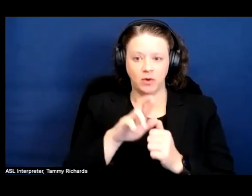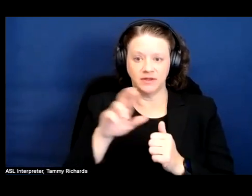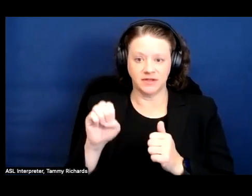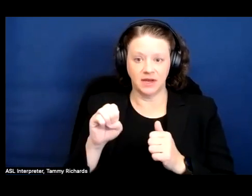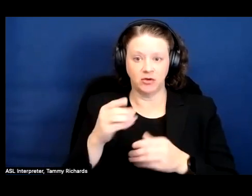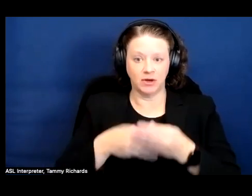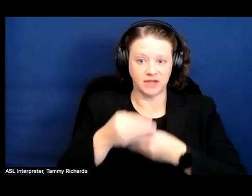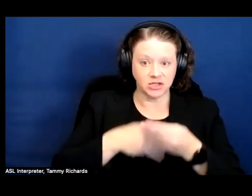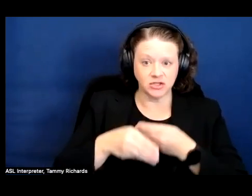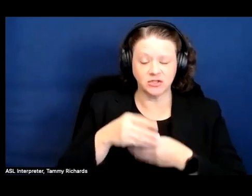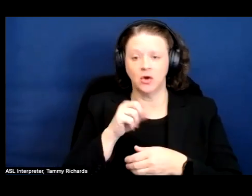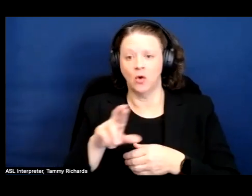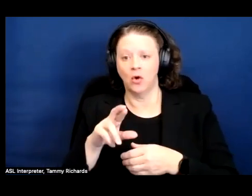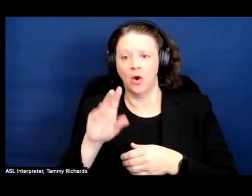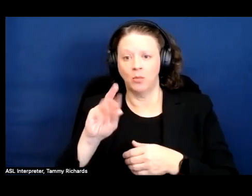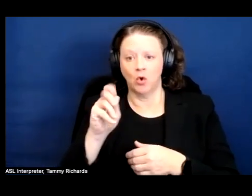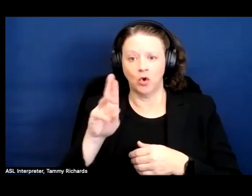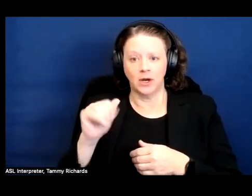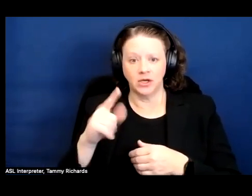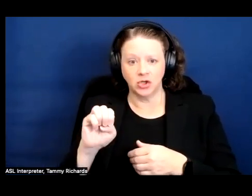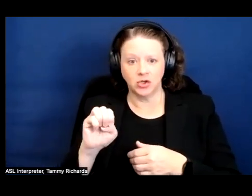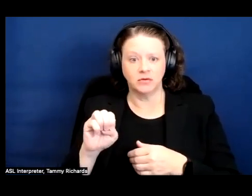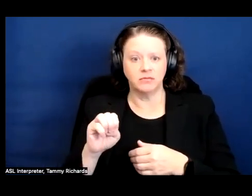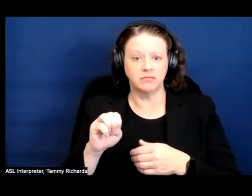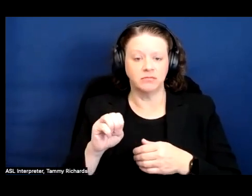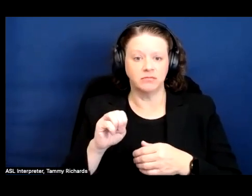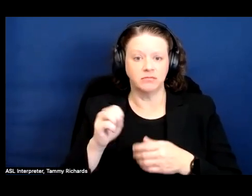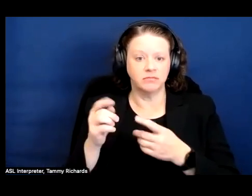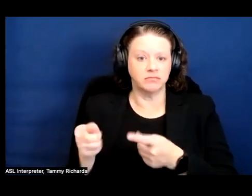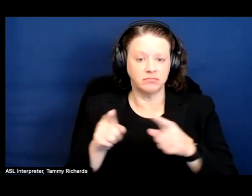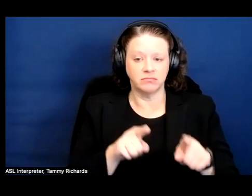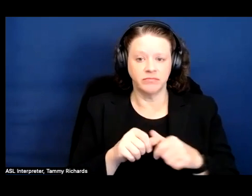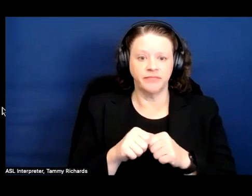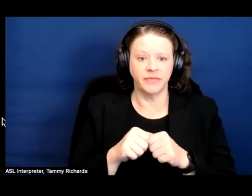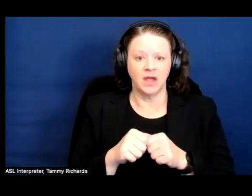And they can do that on their own or with the assistance of friends, family members,